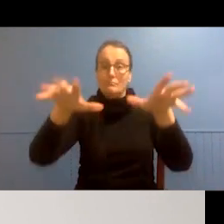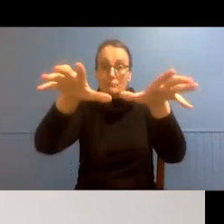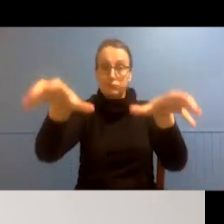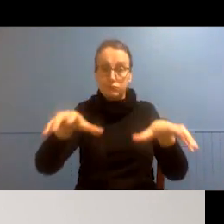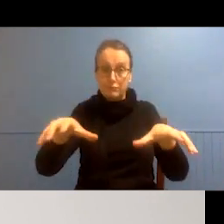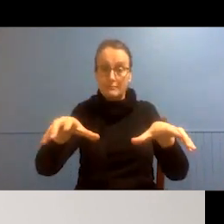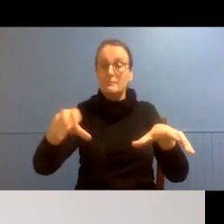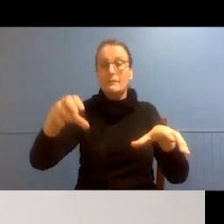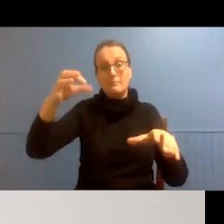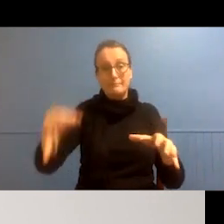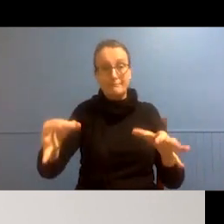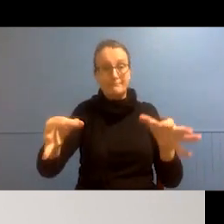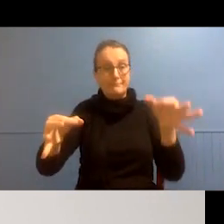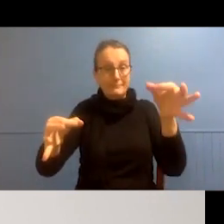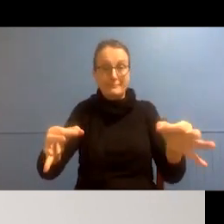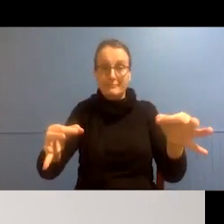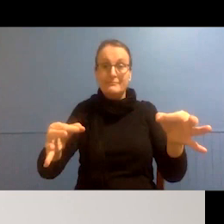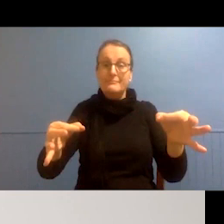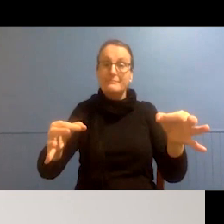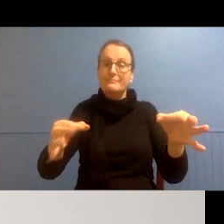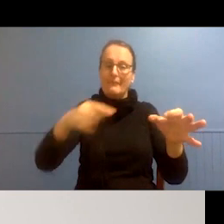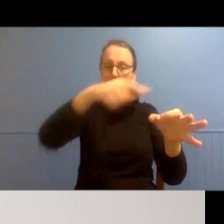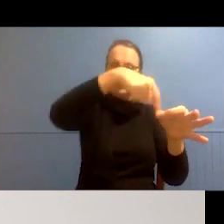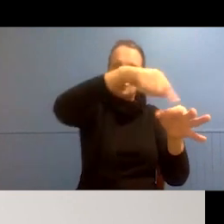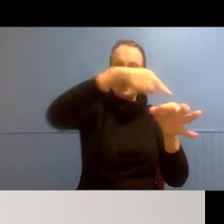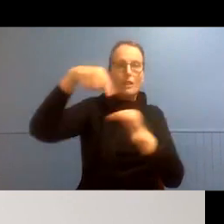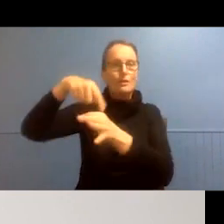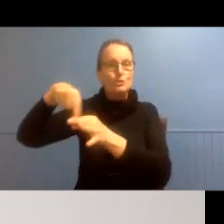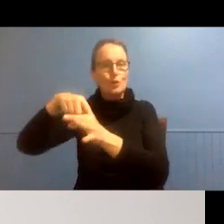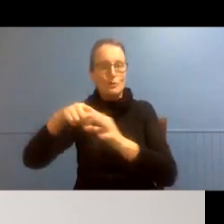One in the top left corner, and one in the bottom right corner.